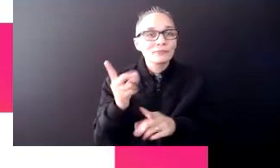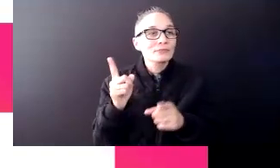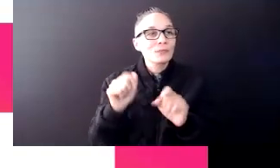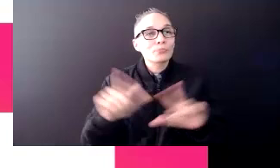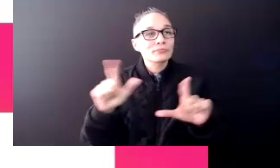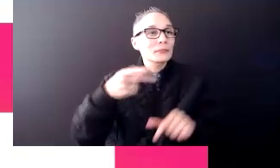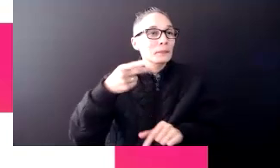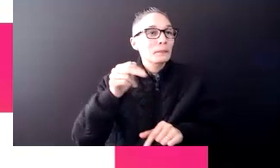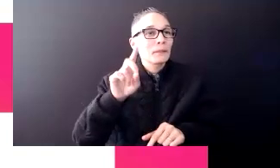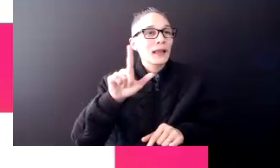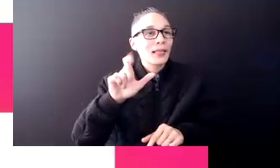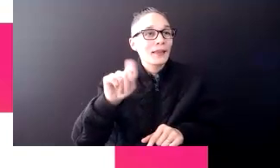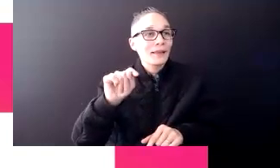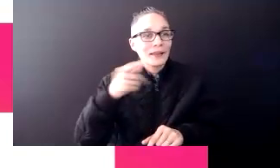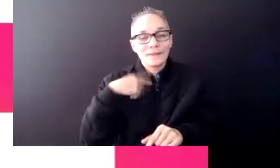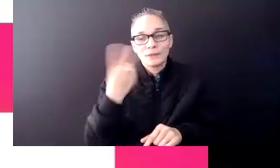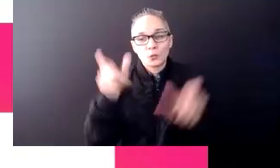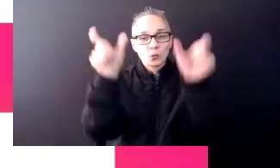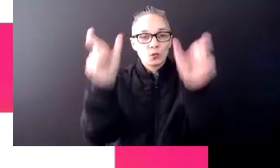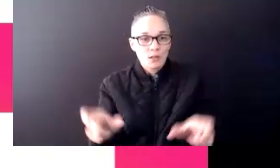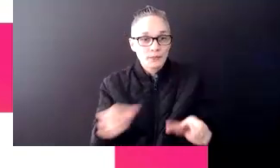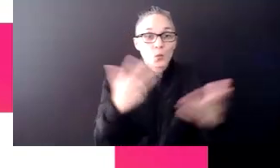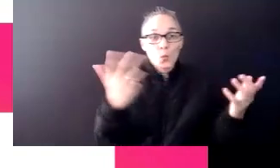And there are two columns: what I know and what I want to know.